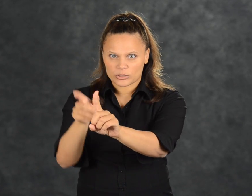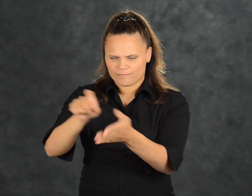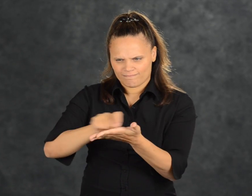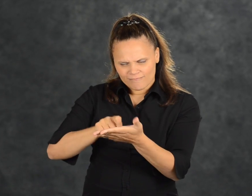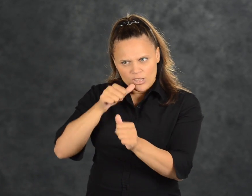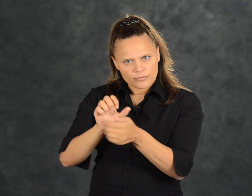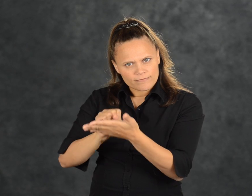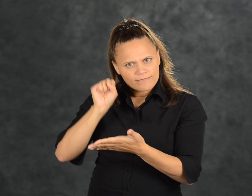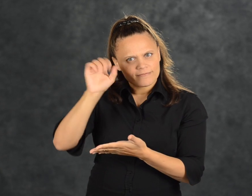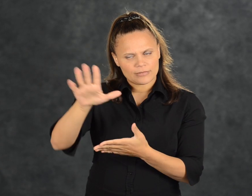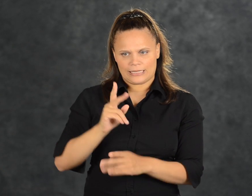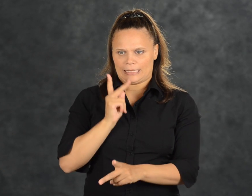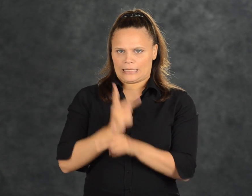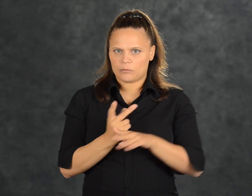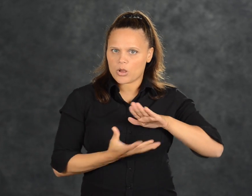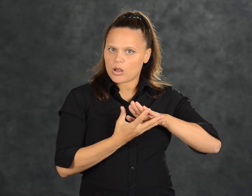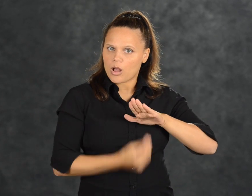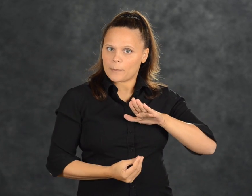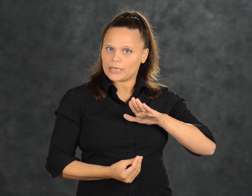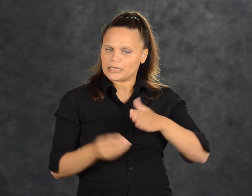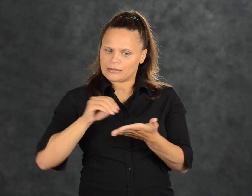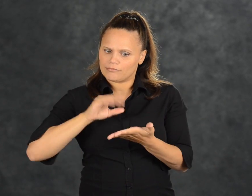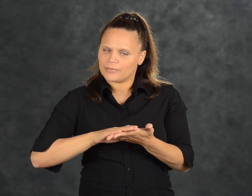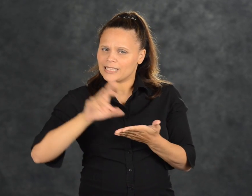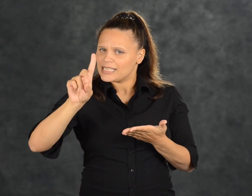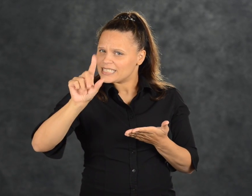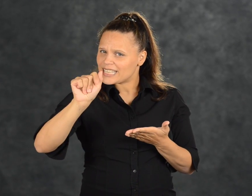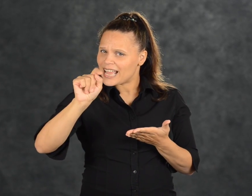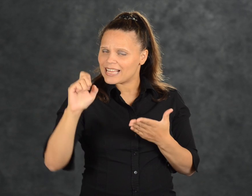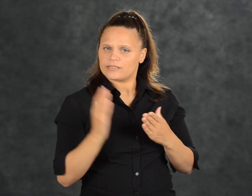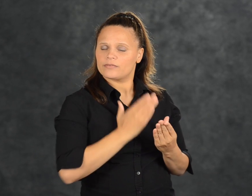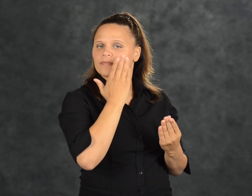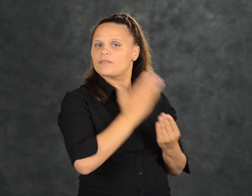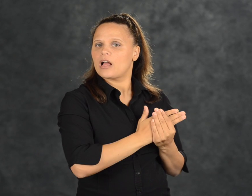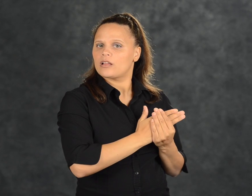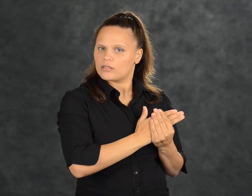and keep a signed and dated copy.